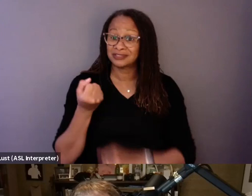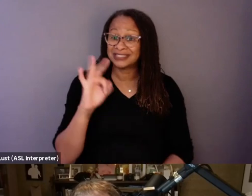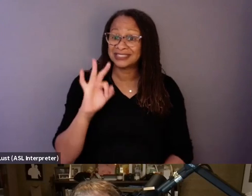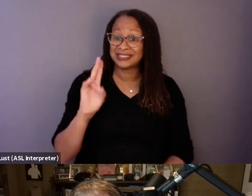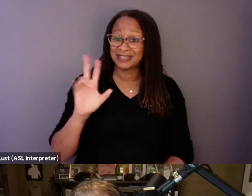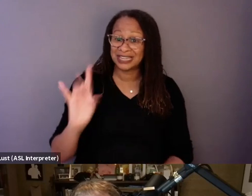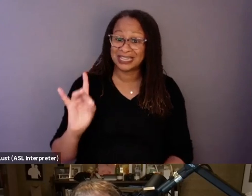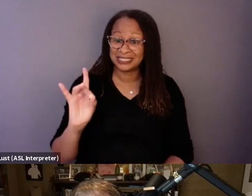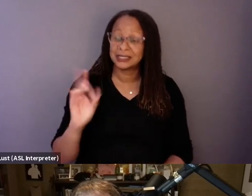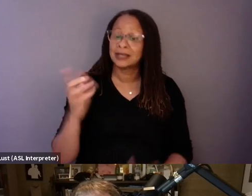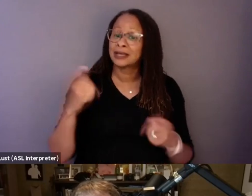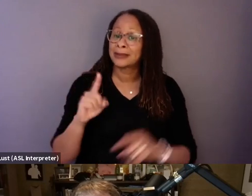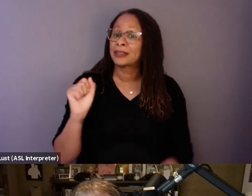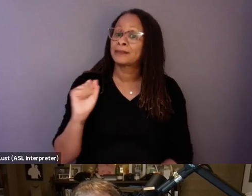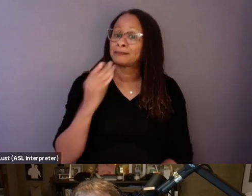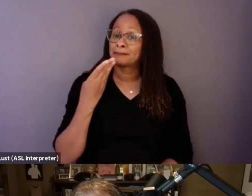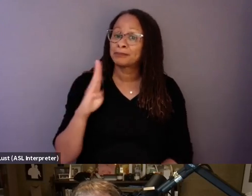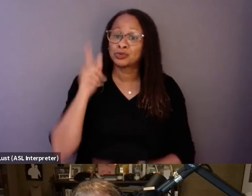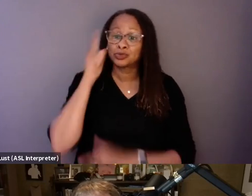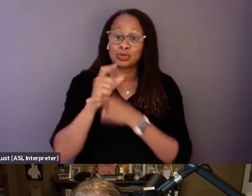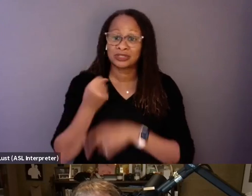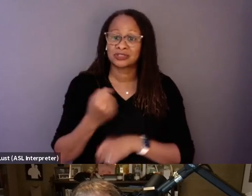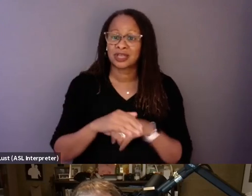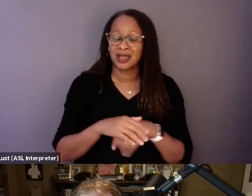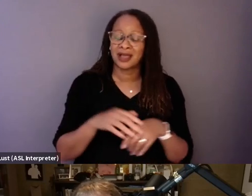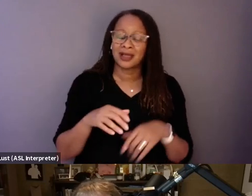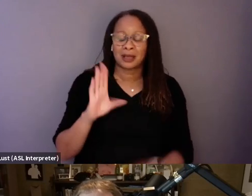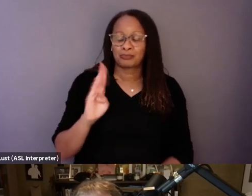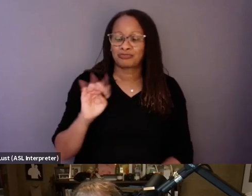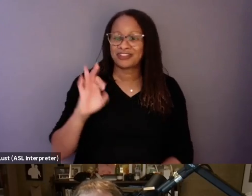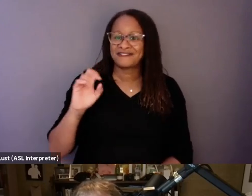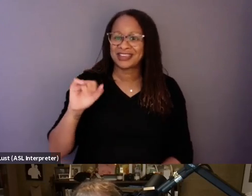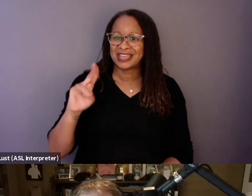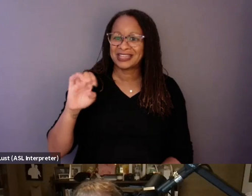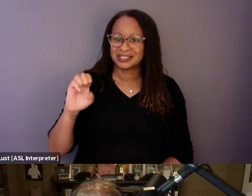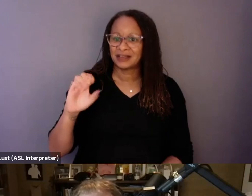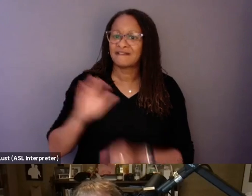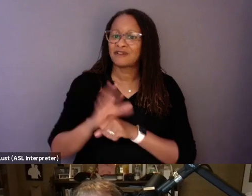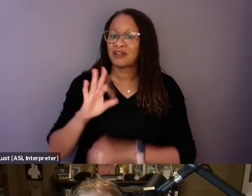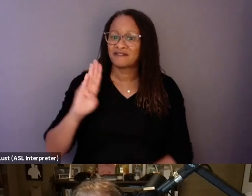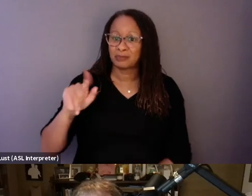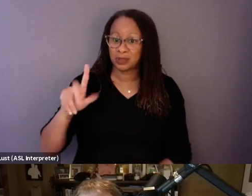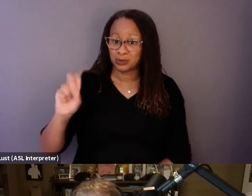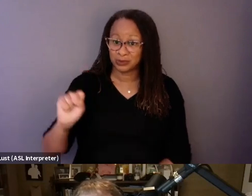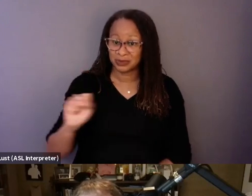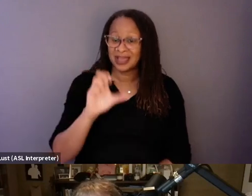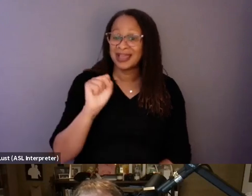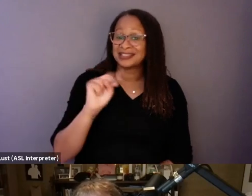the Blues Brothers, Briefcase Full of Blues is the number one album. SNL is America's most influential show, top rated show.